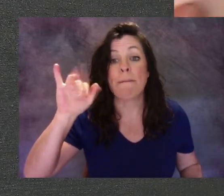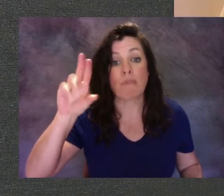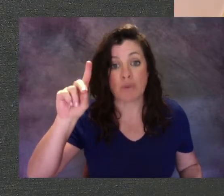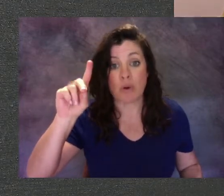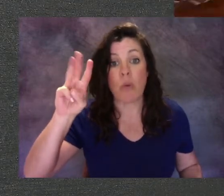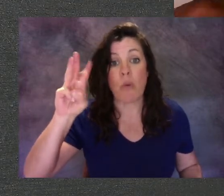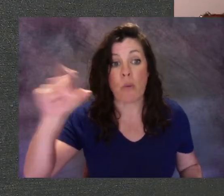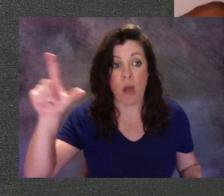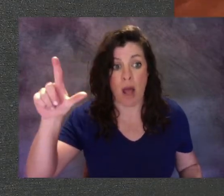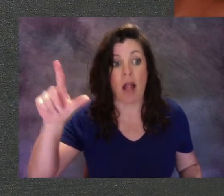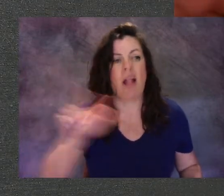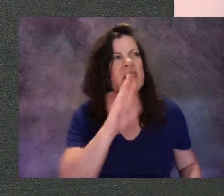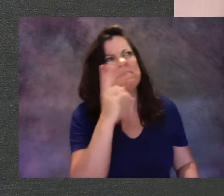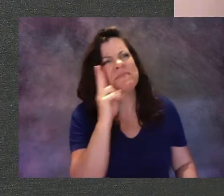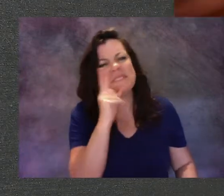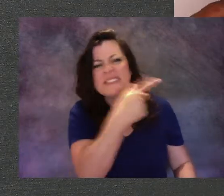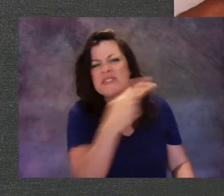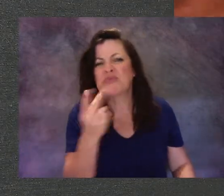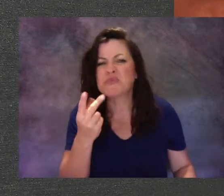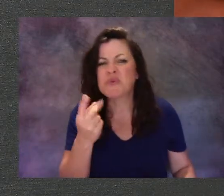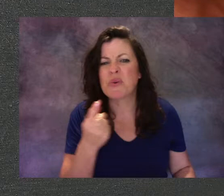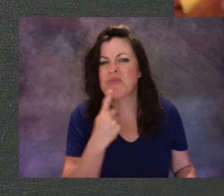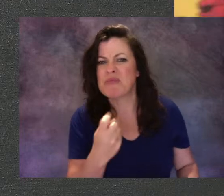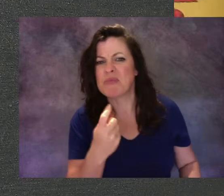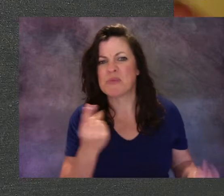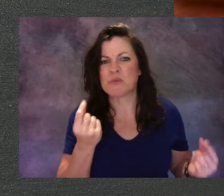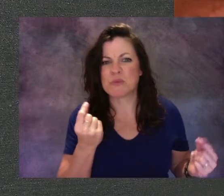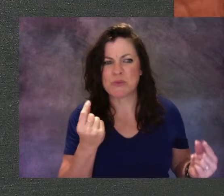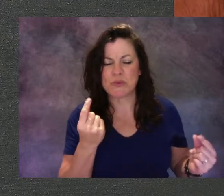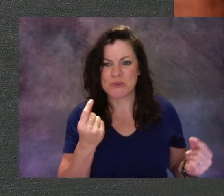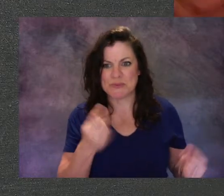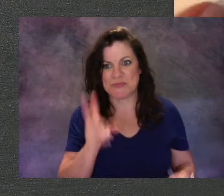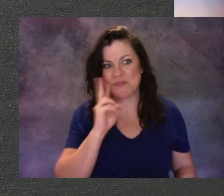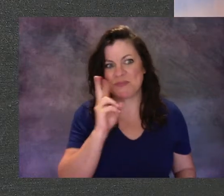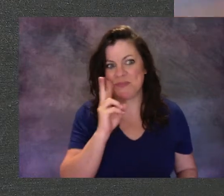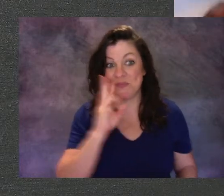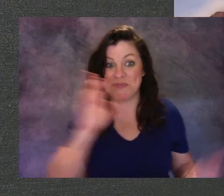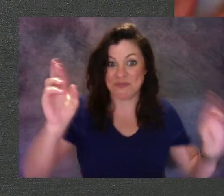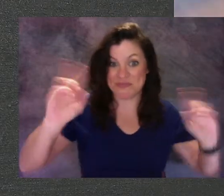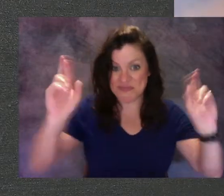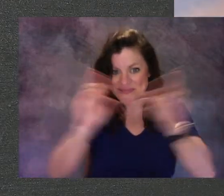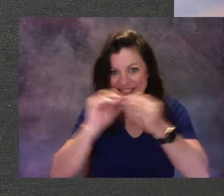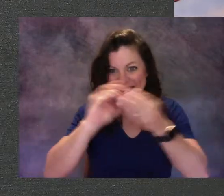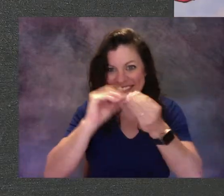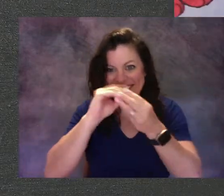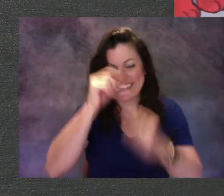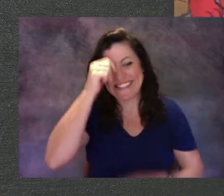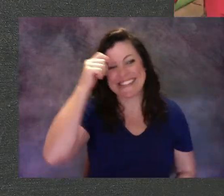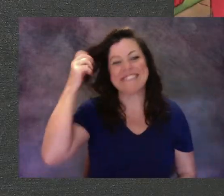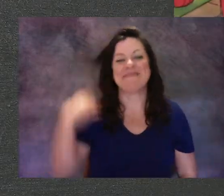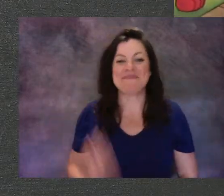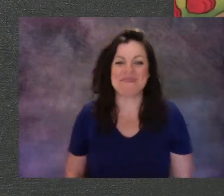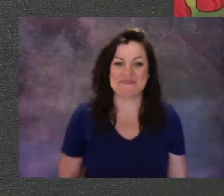Let's see what Clifford does to have good manners. Are you ready? Here we go.